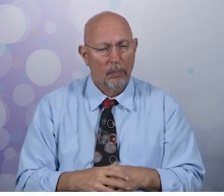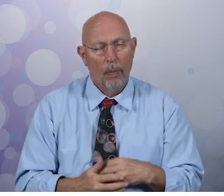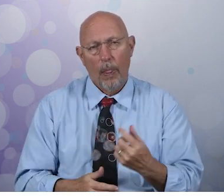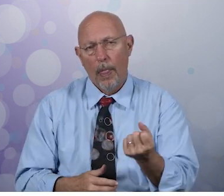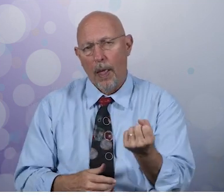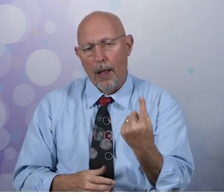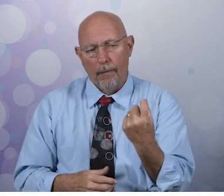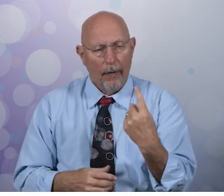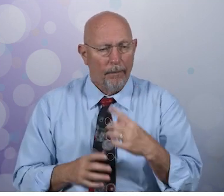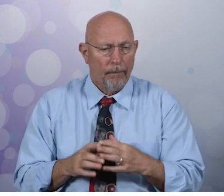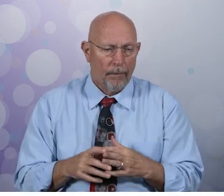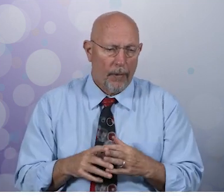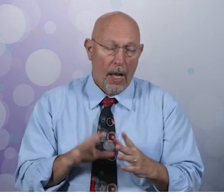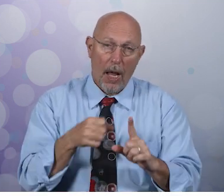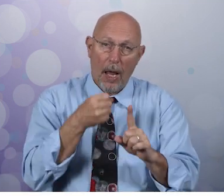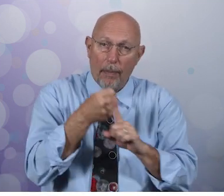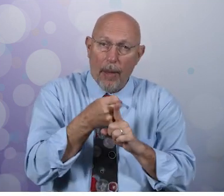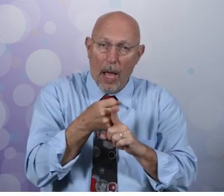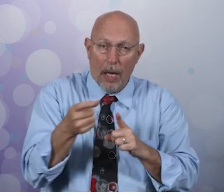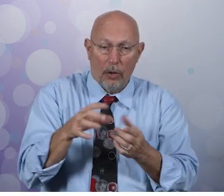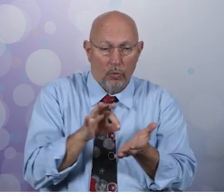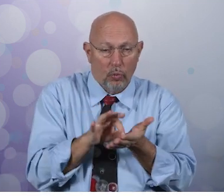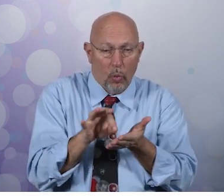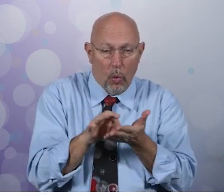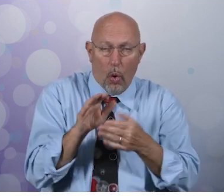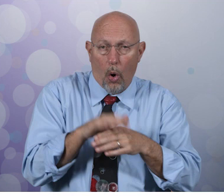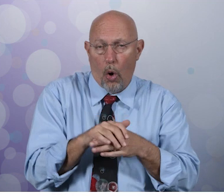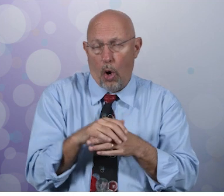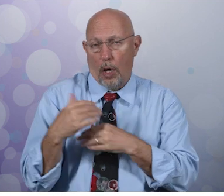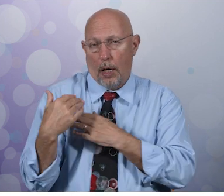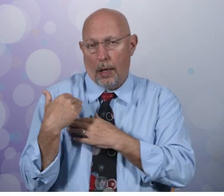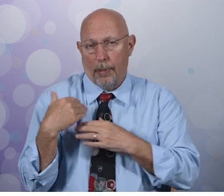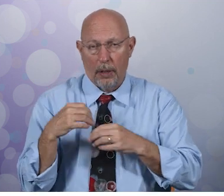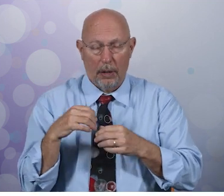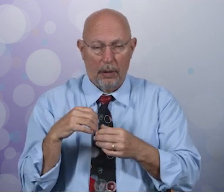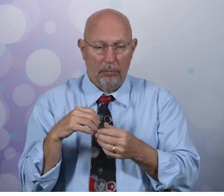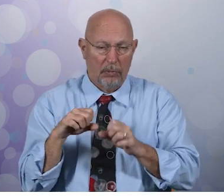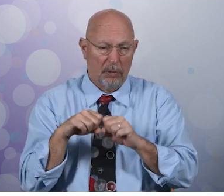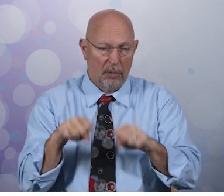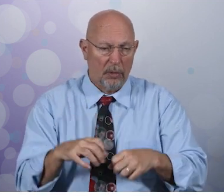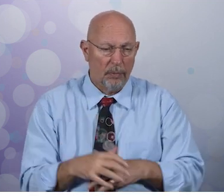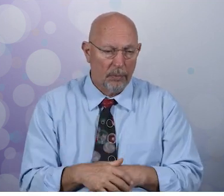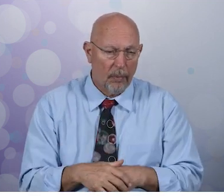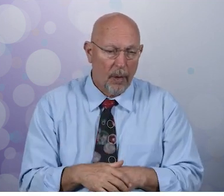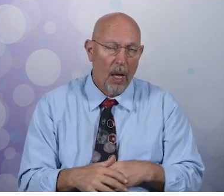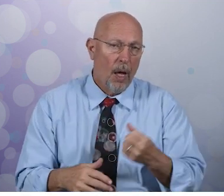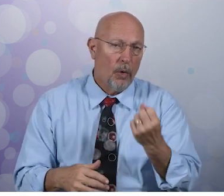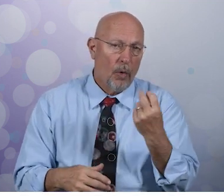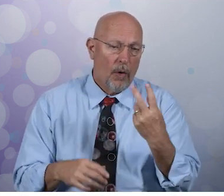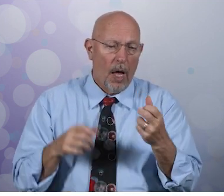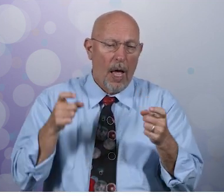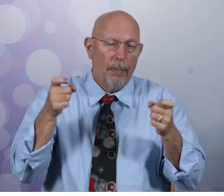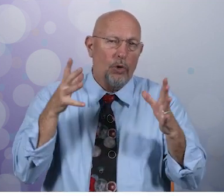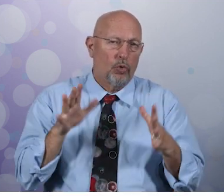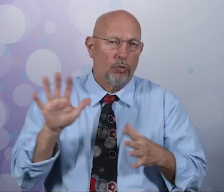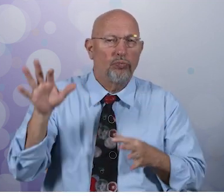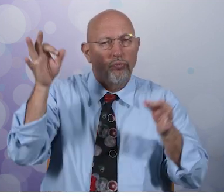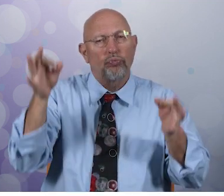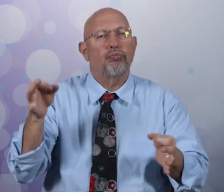a students impact of student scores on accountability systems, an administrator's decision,